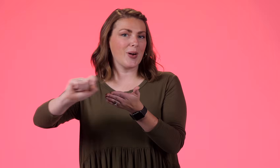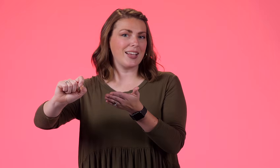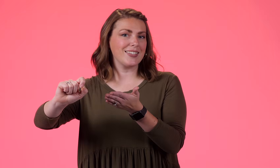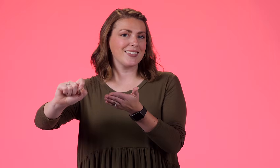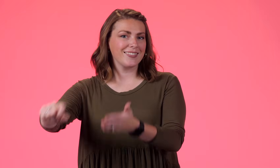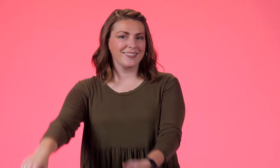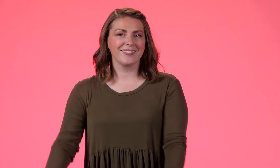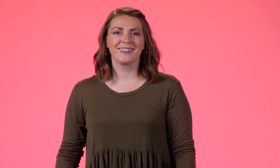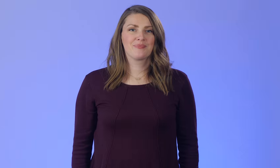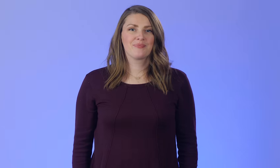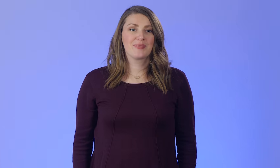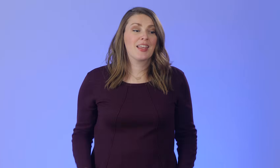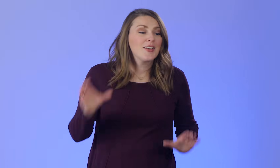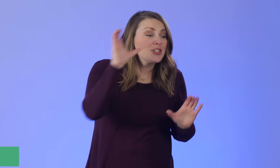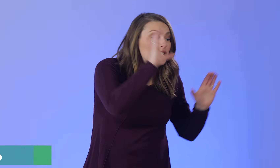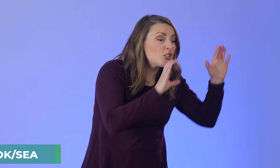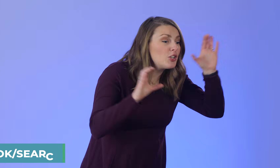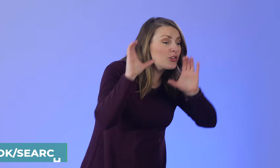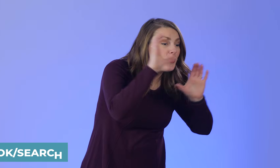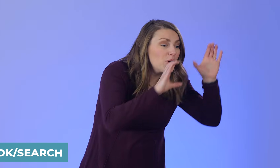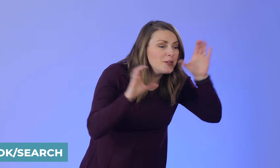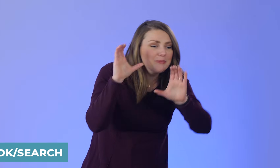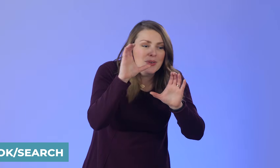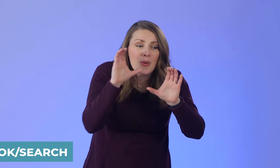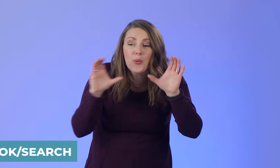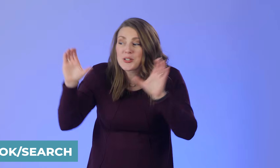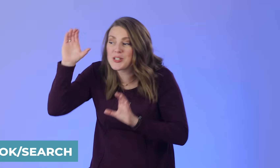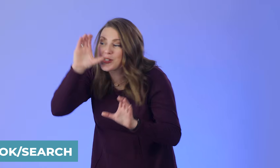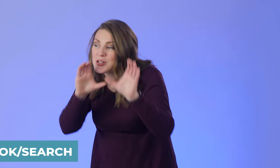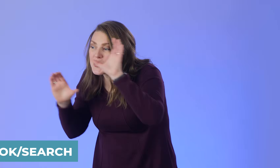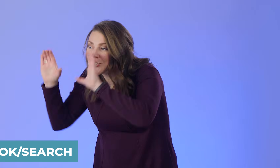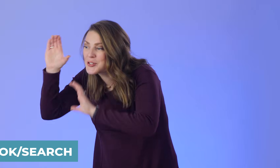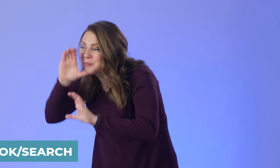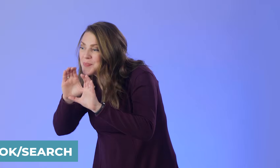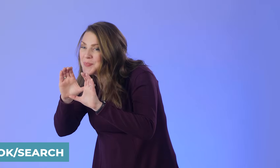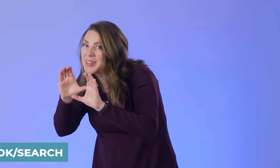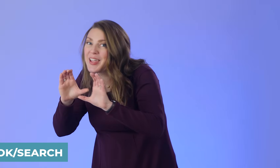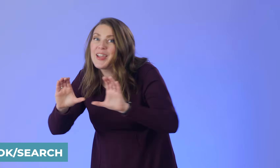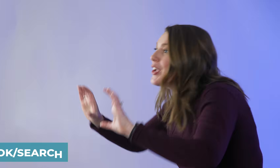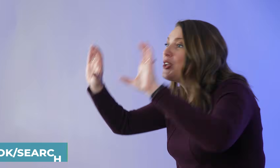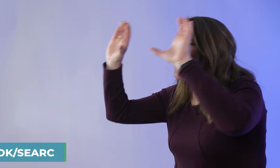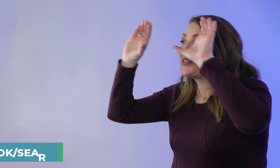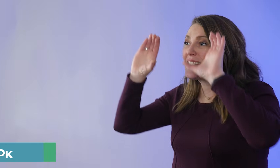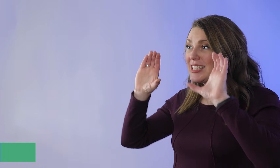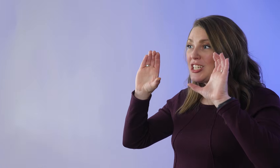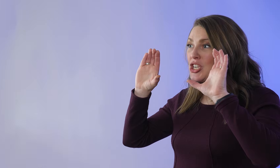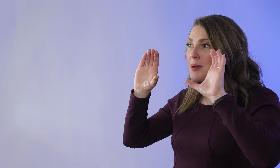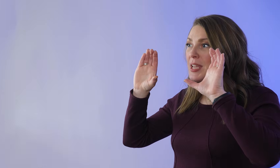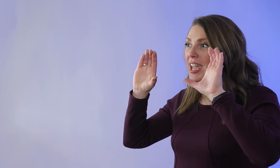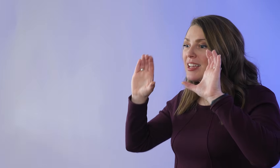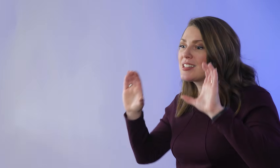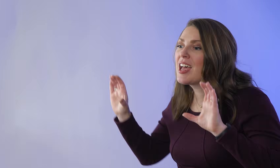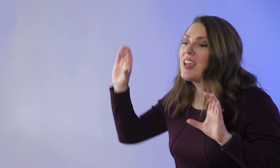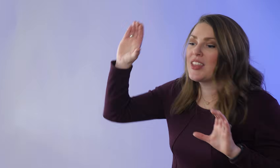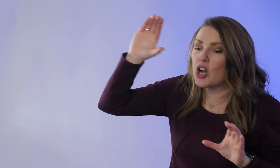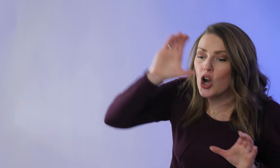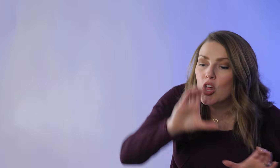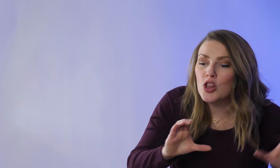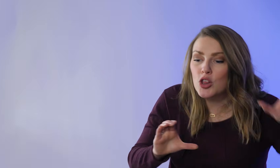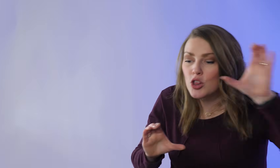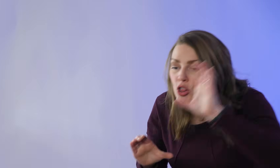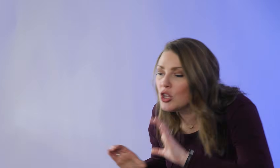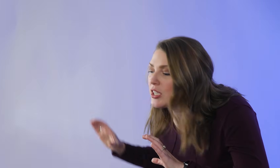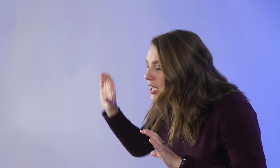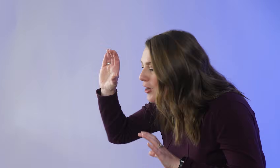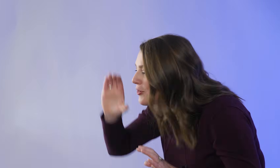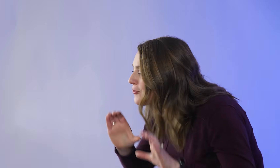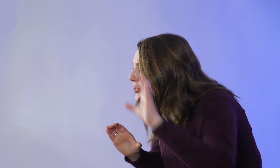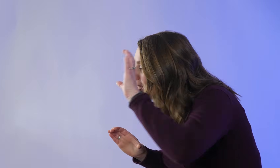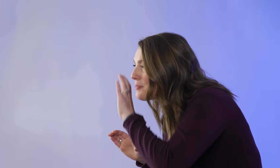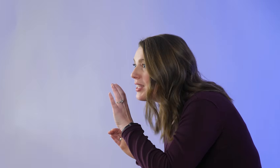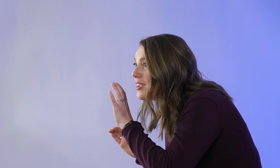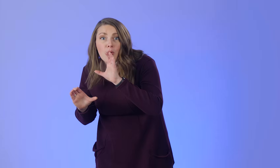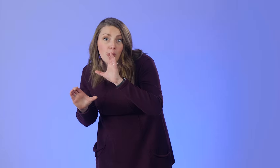'write.' 'To look for or to search,' you have 'C' shaped hands that are looking for something or